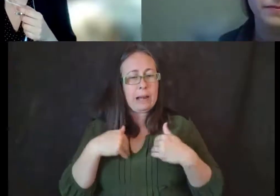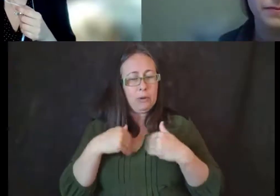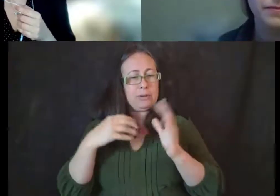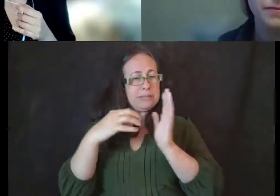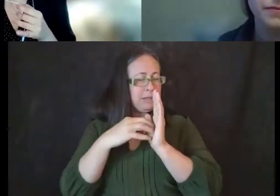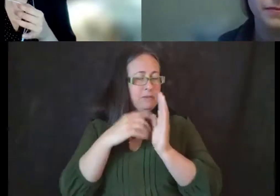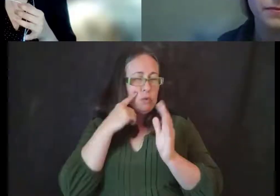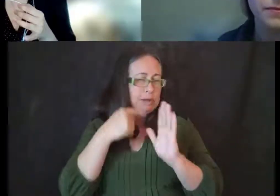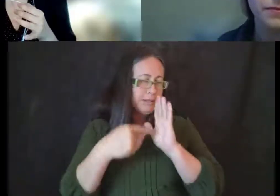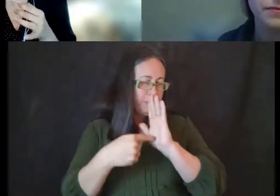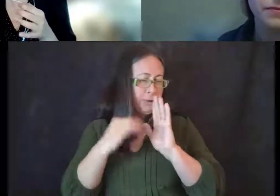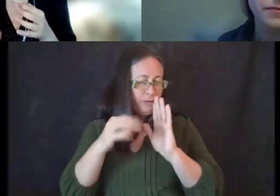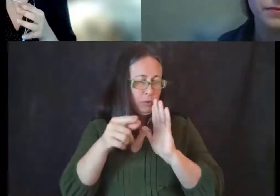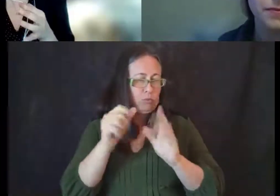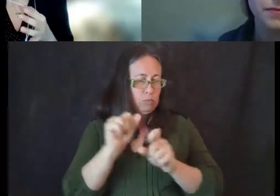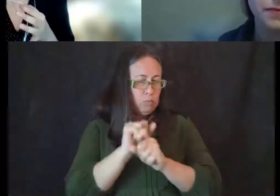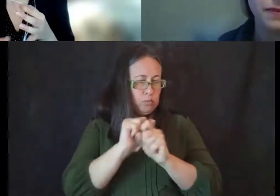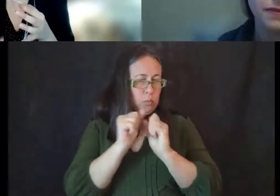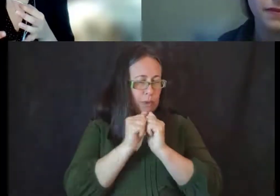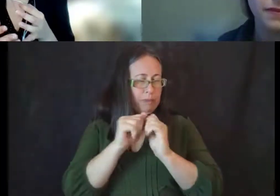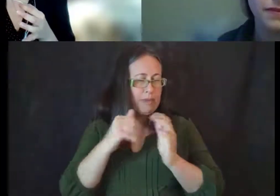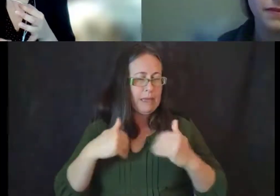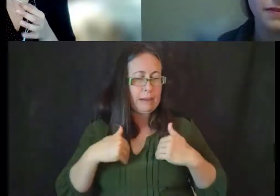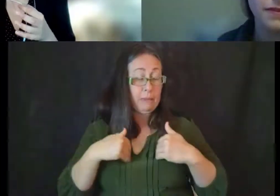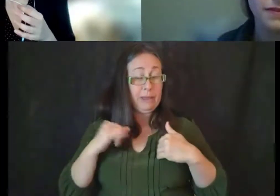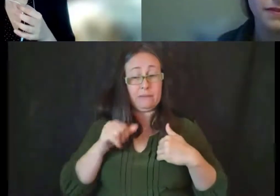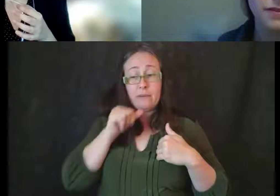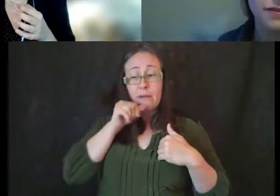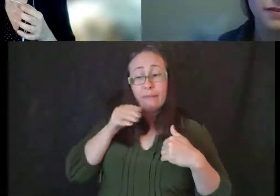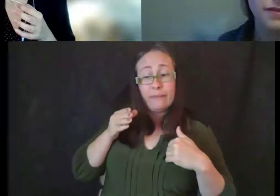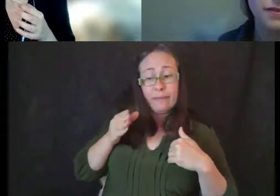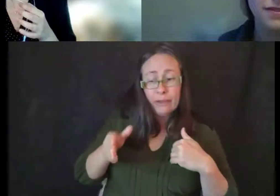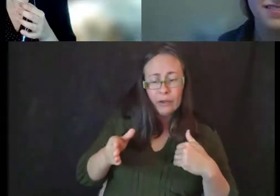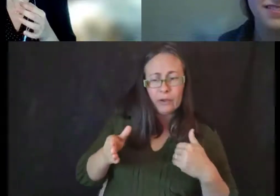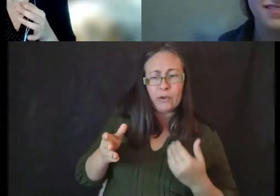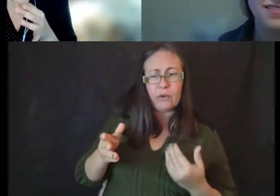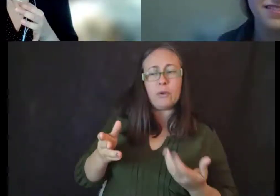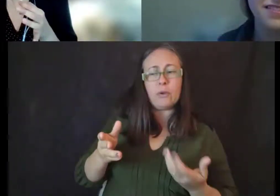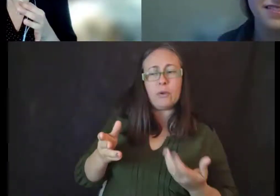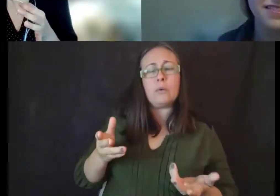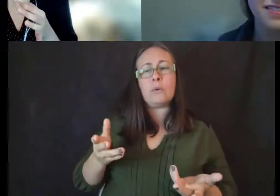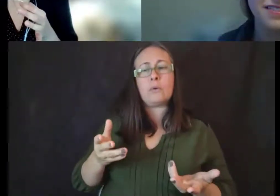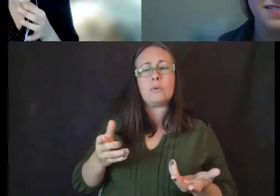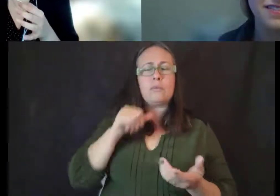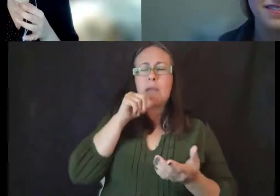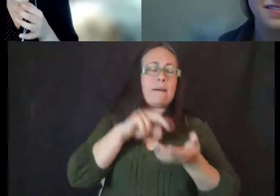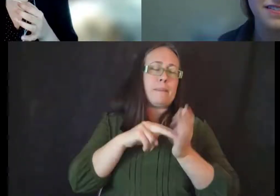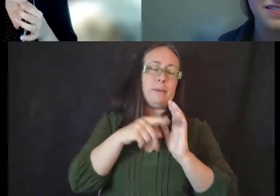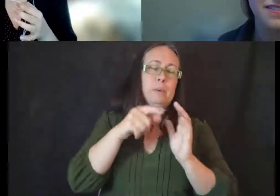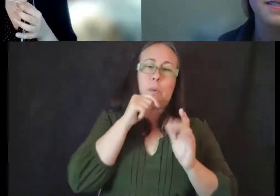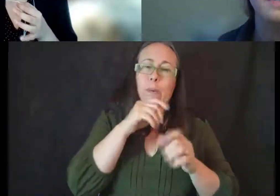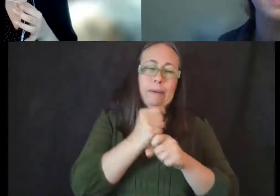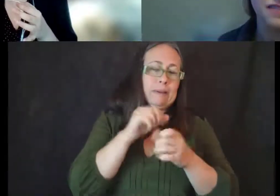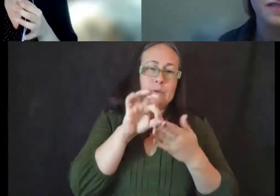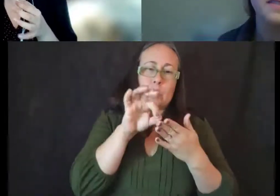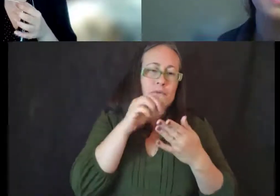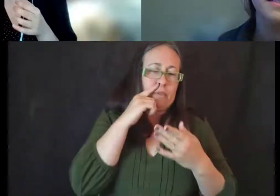So if it's not there, then it's not … You don't get scored on it because it's not necessarily missing